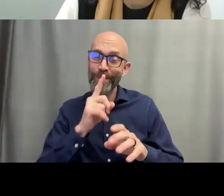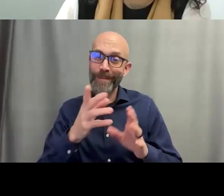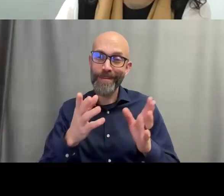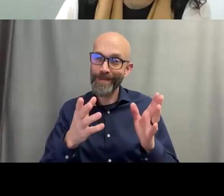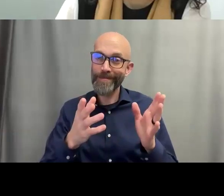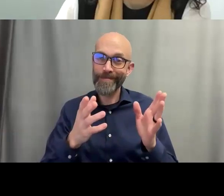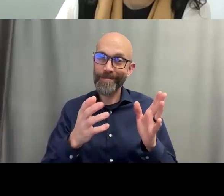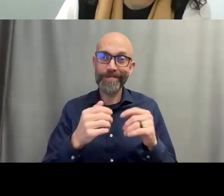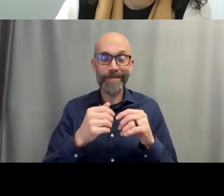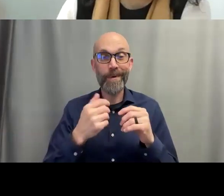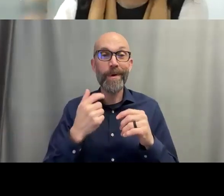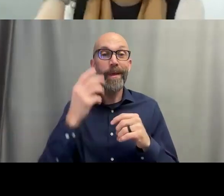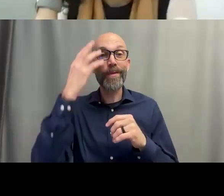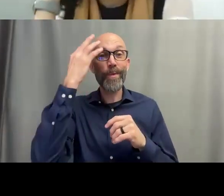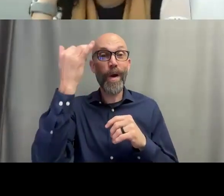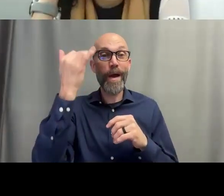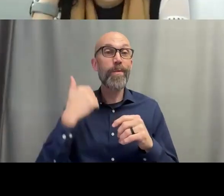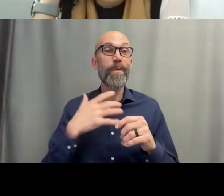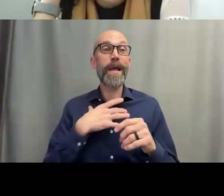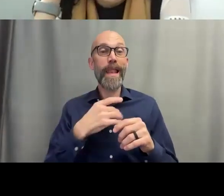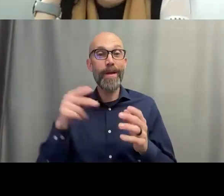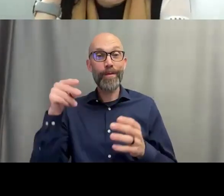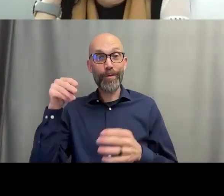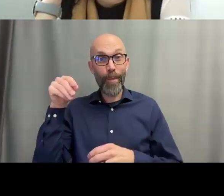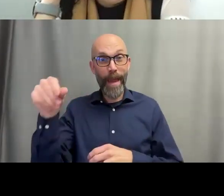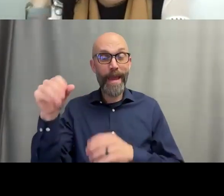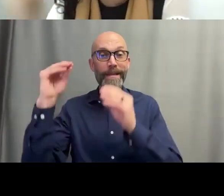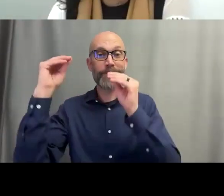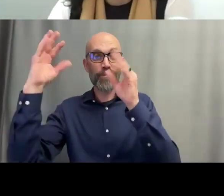why we like to pay our instructors, give our instructors a little stipend.